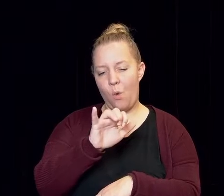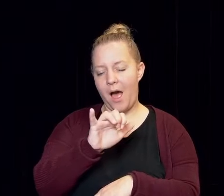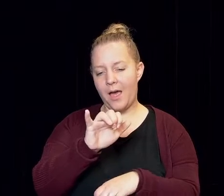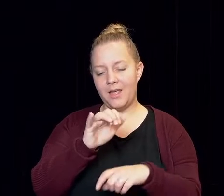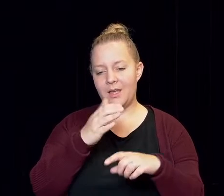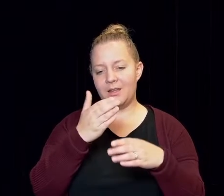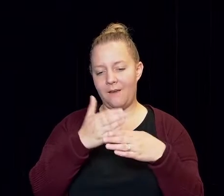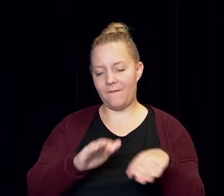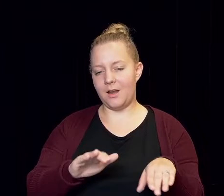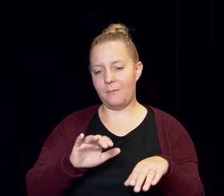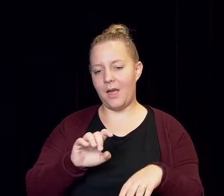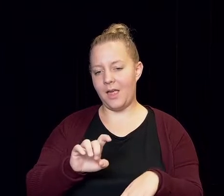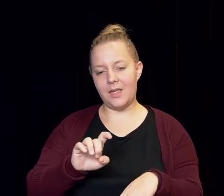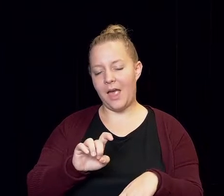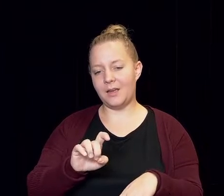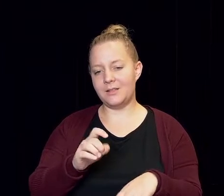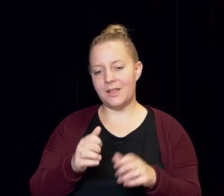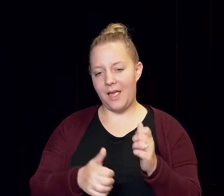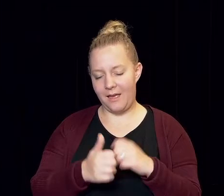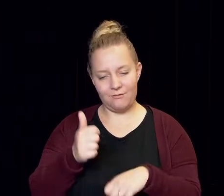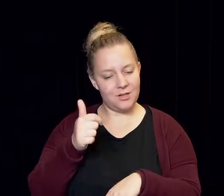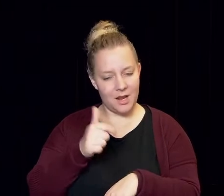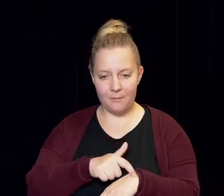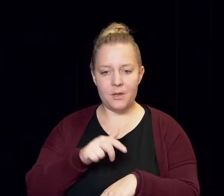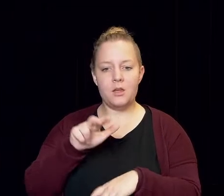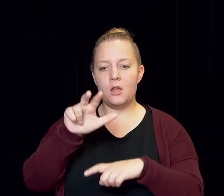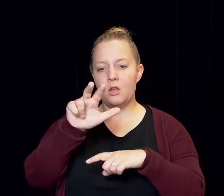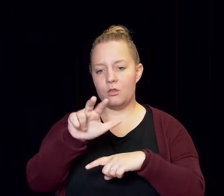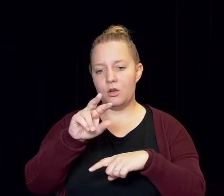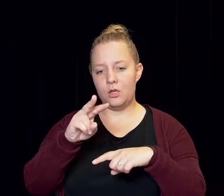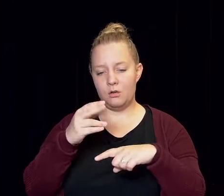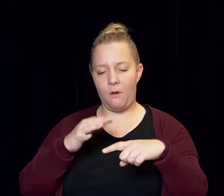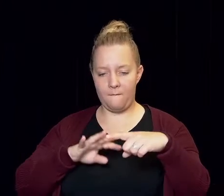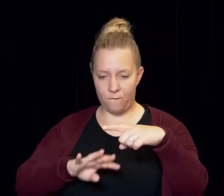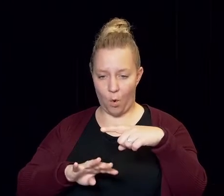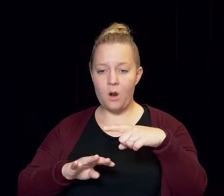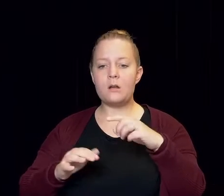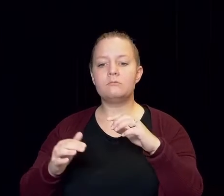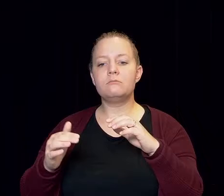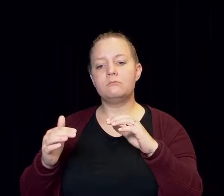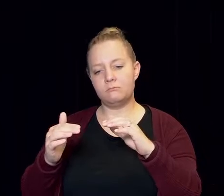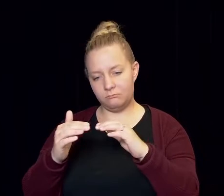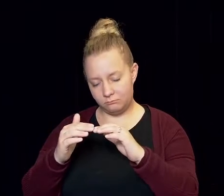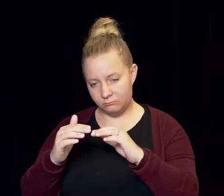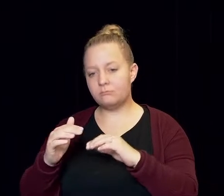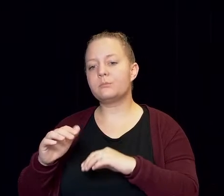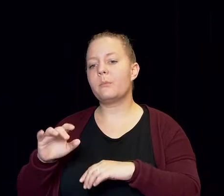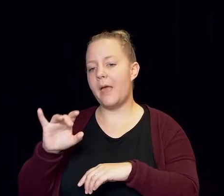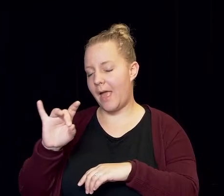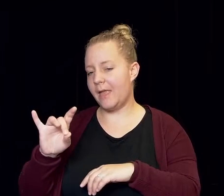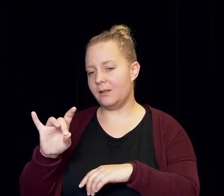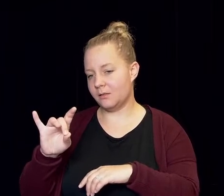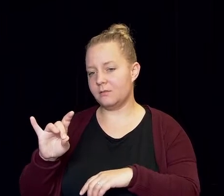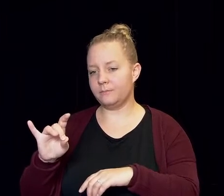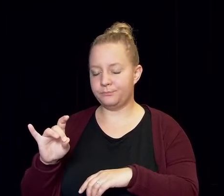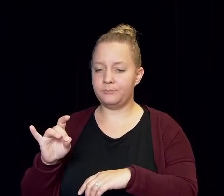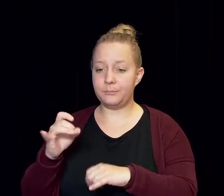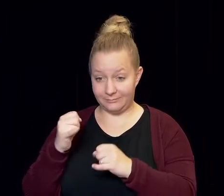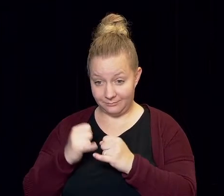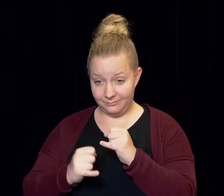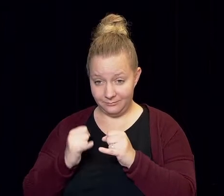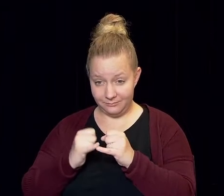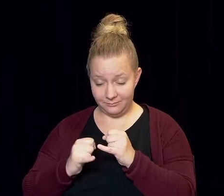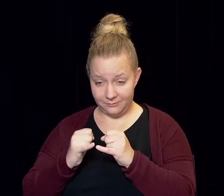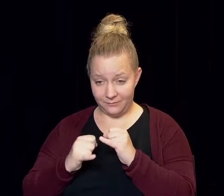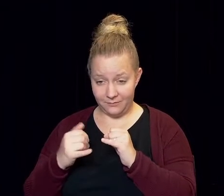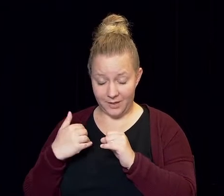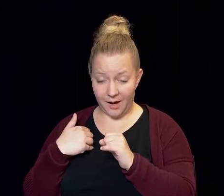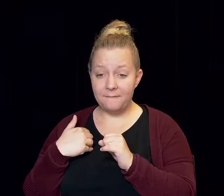time. 32 divided by 4 does in fact still give us 8 and that's 8/1. And then lastly, if I have a